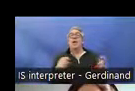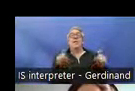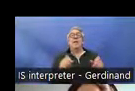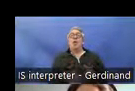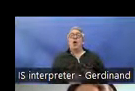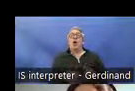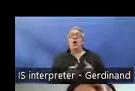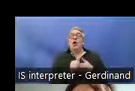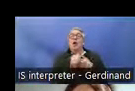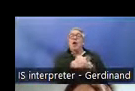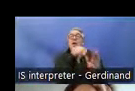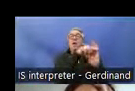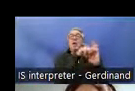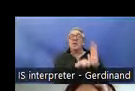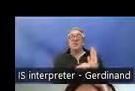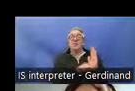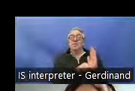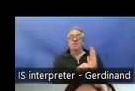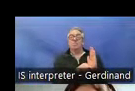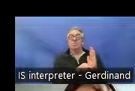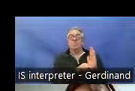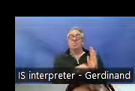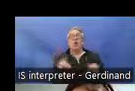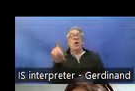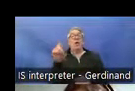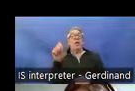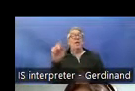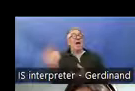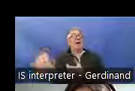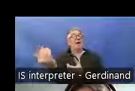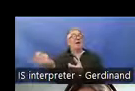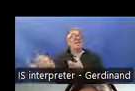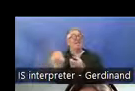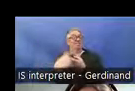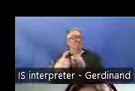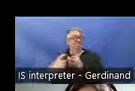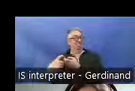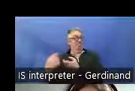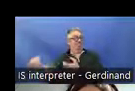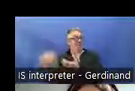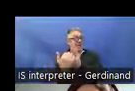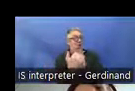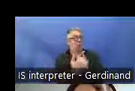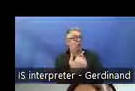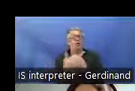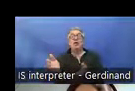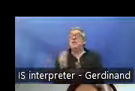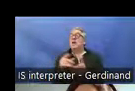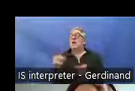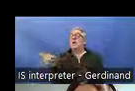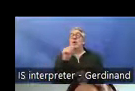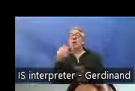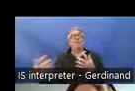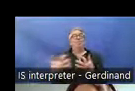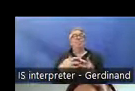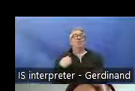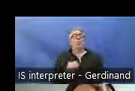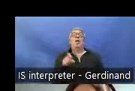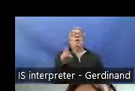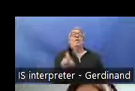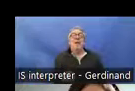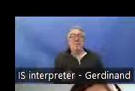saw in the data priorities, are not necessarily being, being integrated into the data that